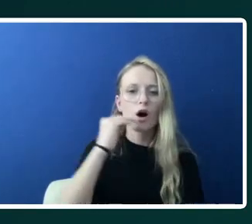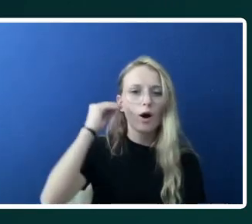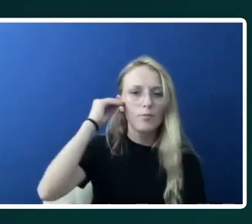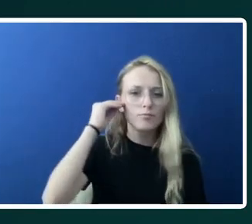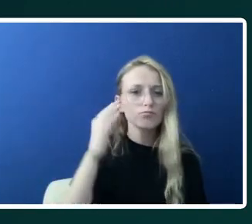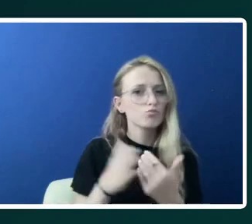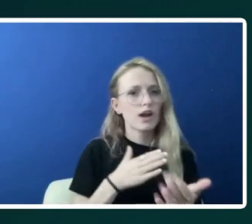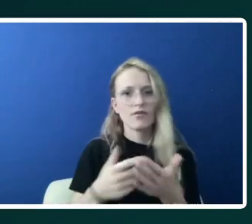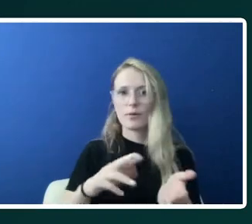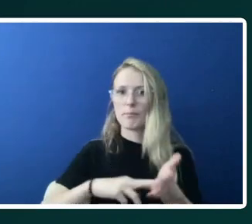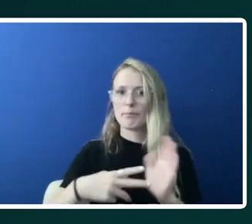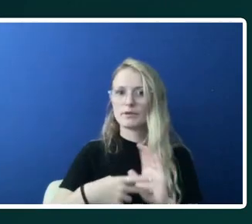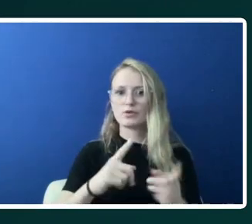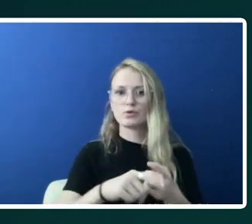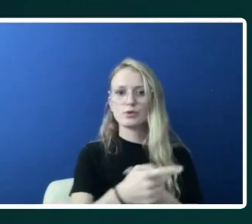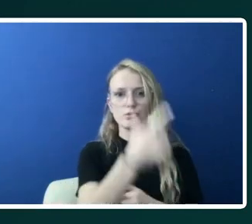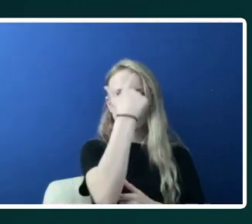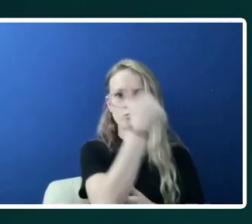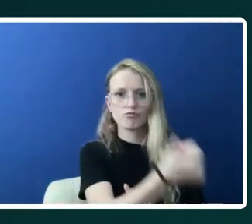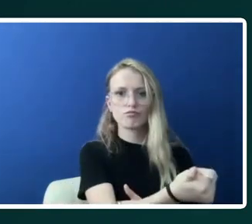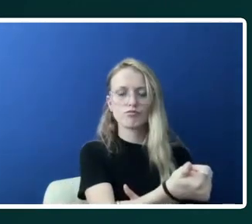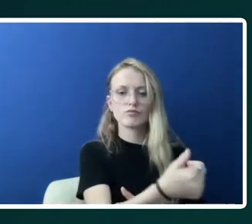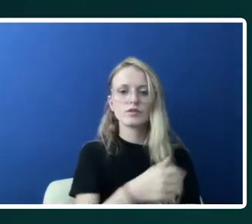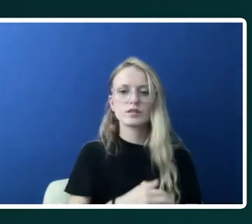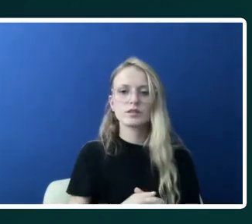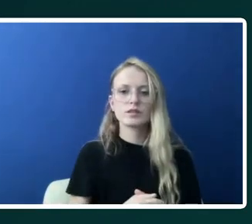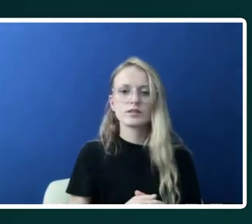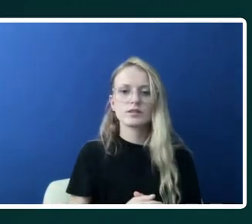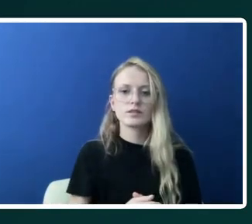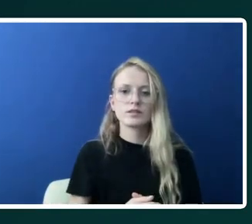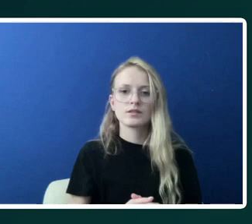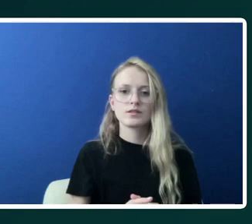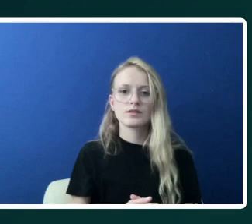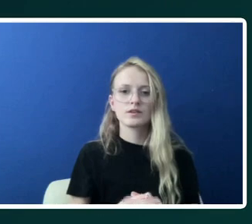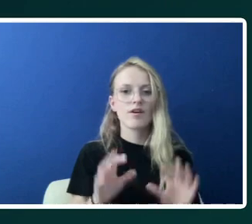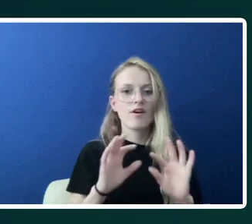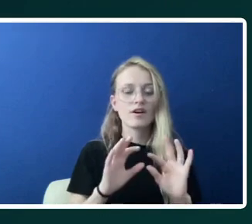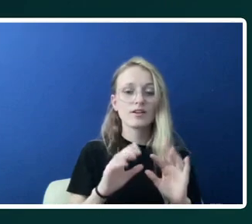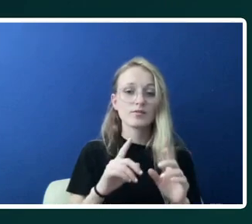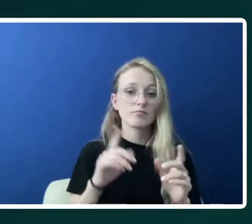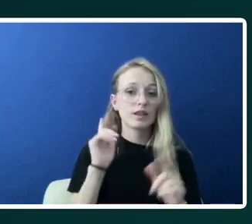of the schools as each participant explained what she had created. Next slide, please.